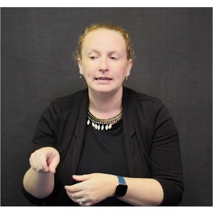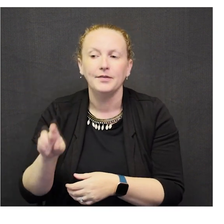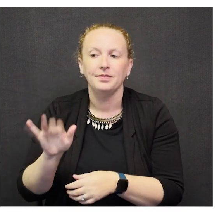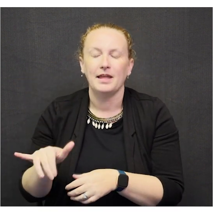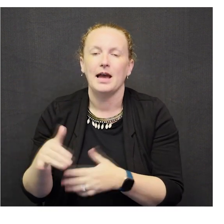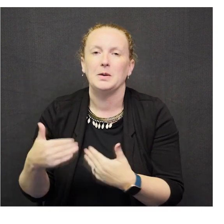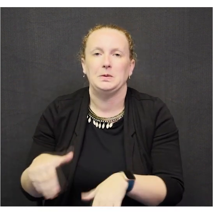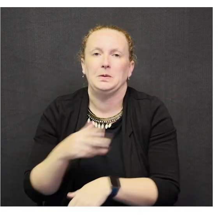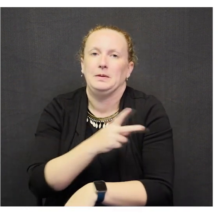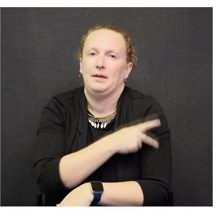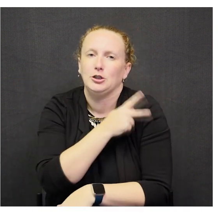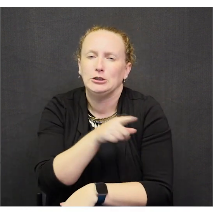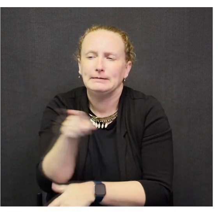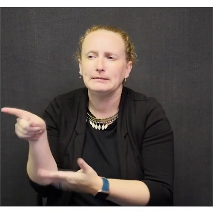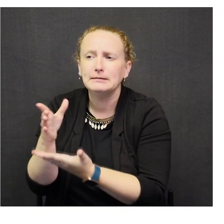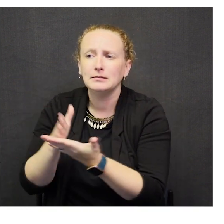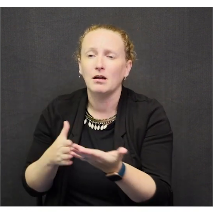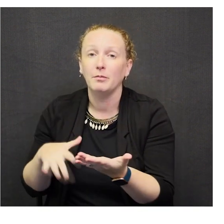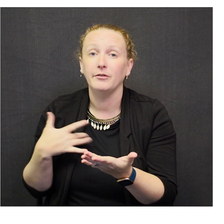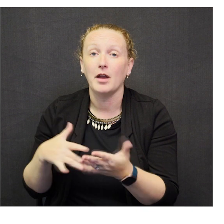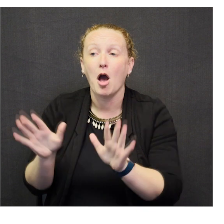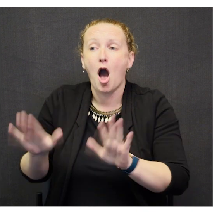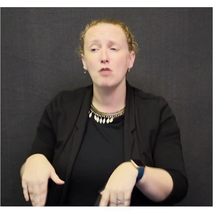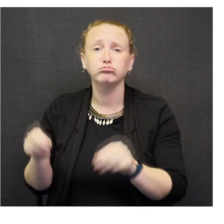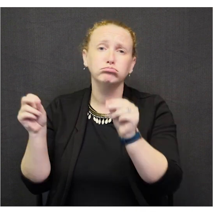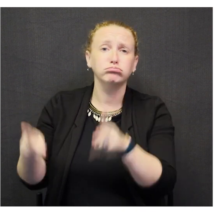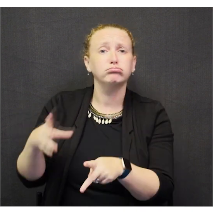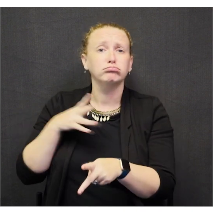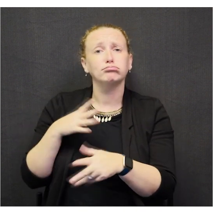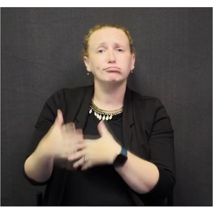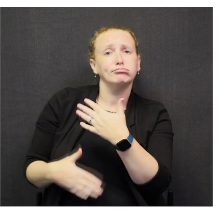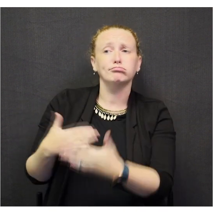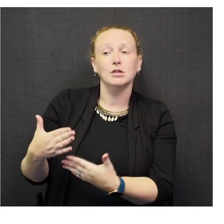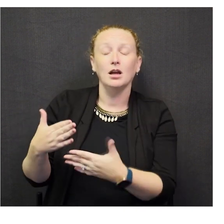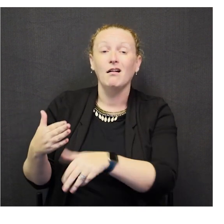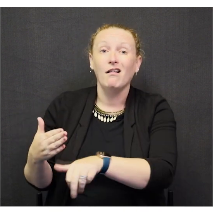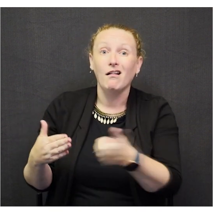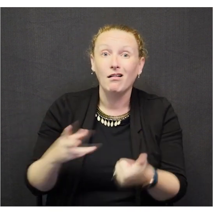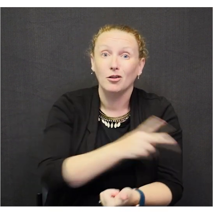And for other patients, it's not a change at all because they were comfortable calling.